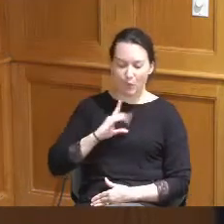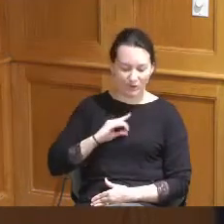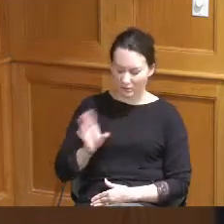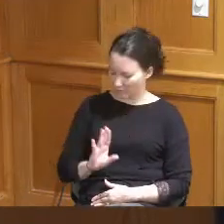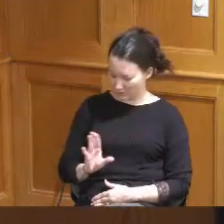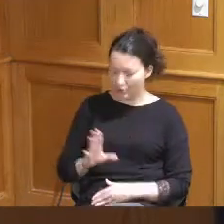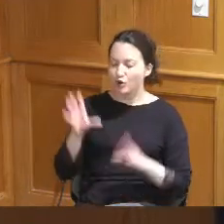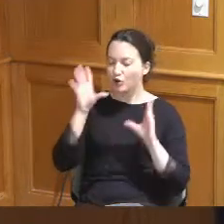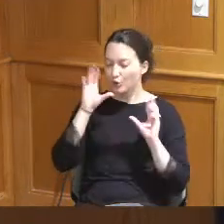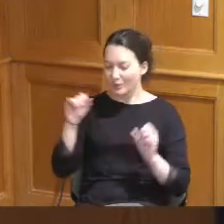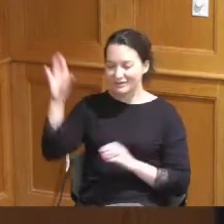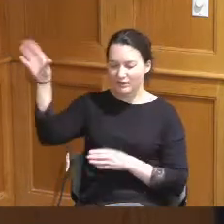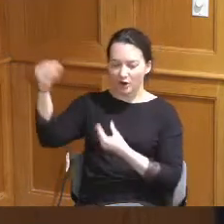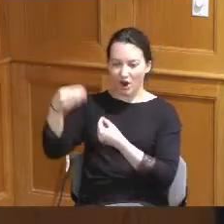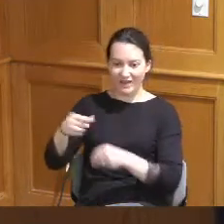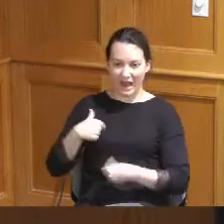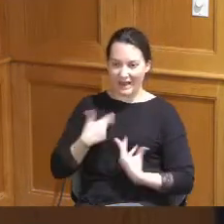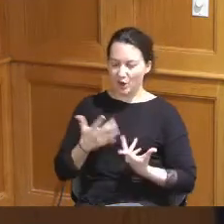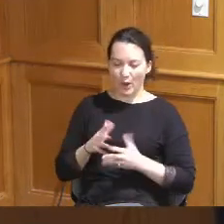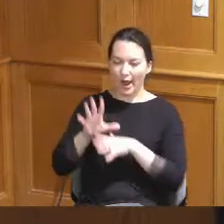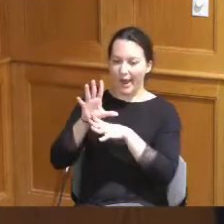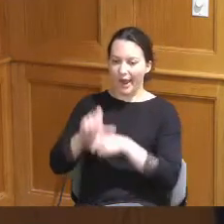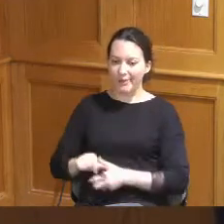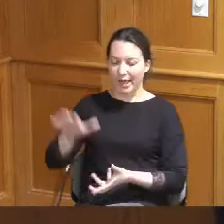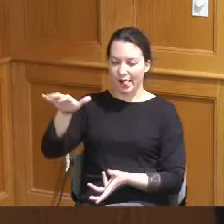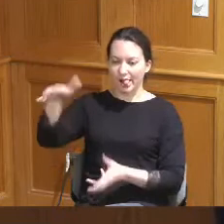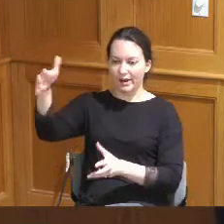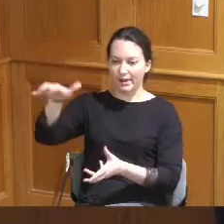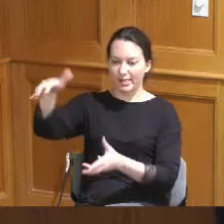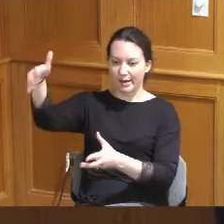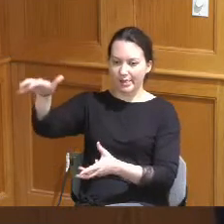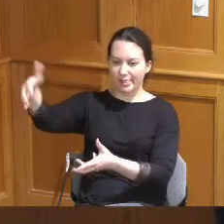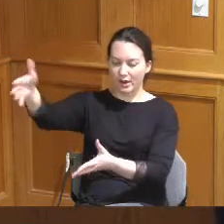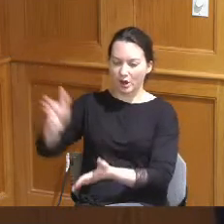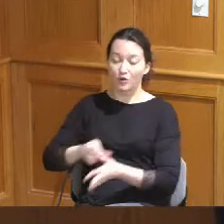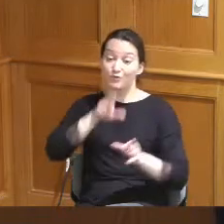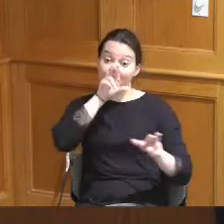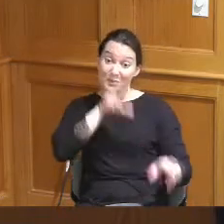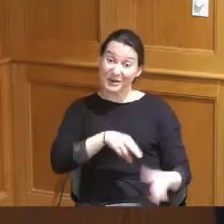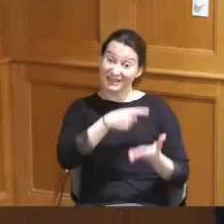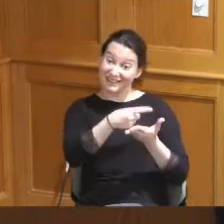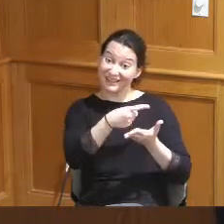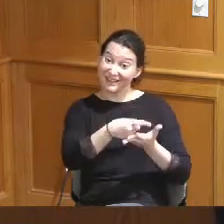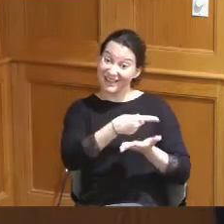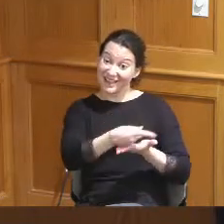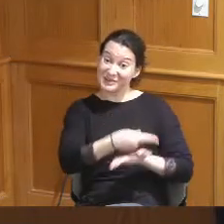I just wanna I don't want to get into a habit that we're making reports every Thursday meeting I'm